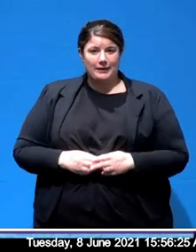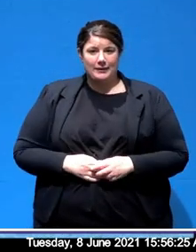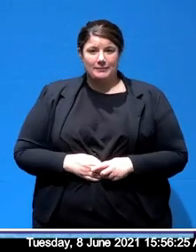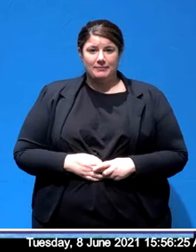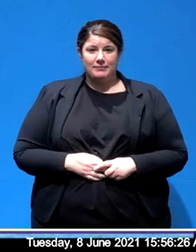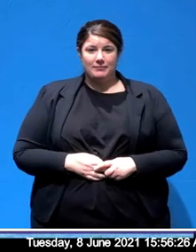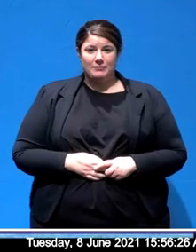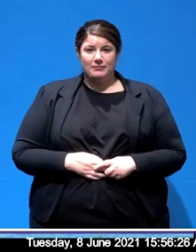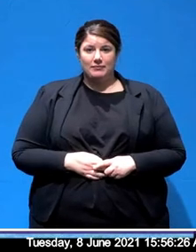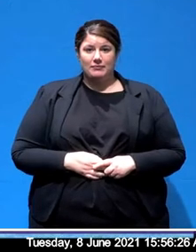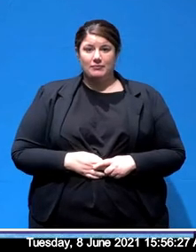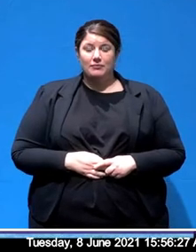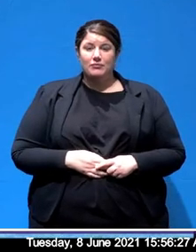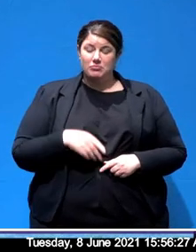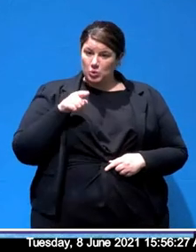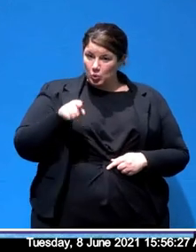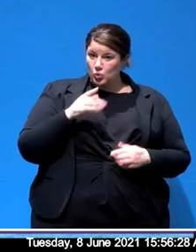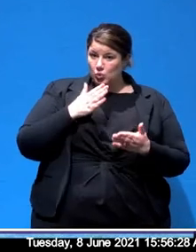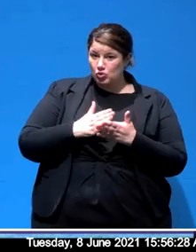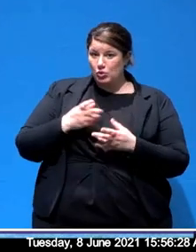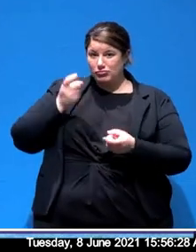these were your concerns about the house at the time.